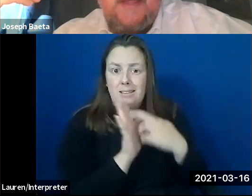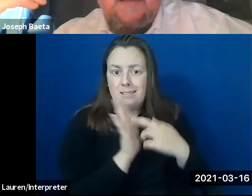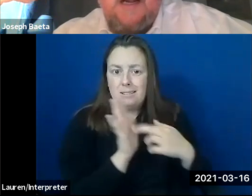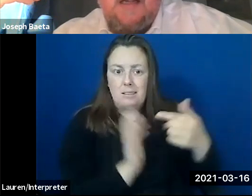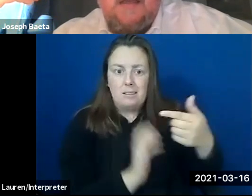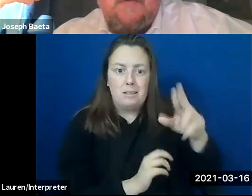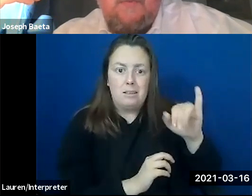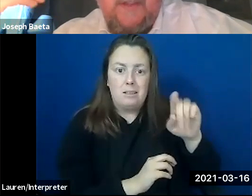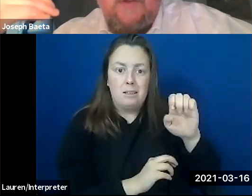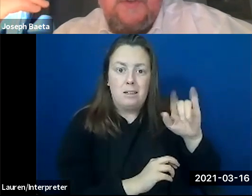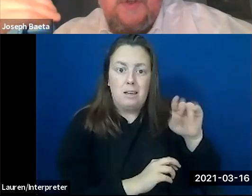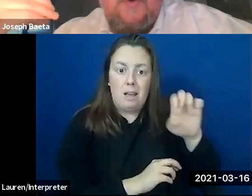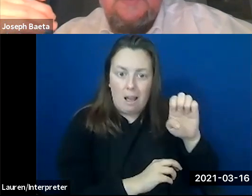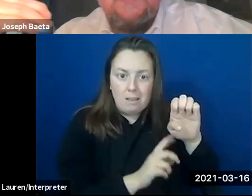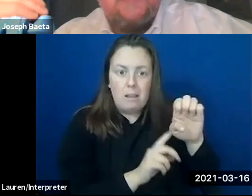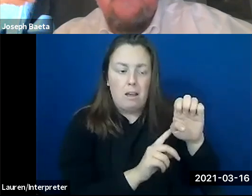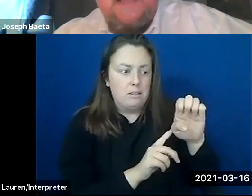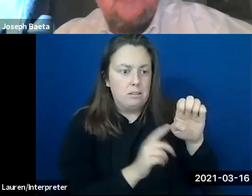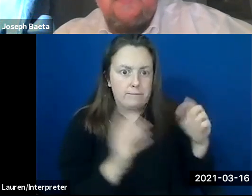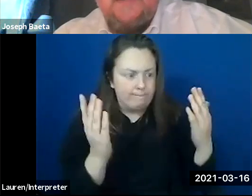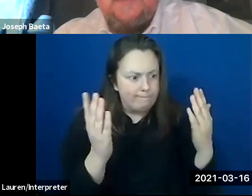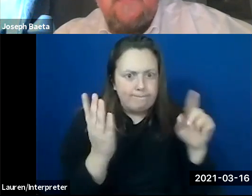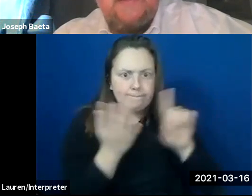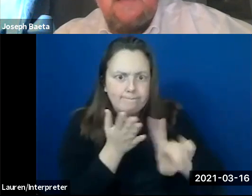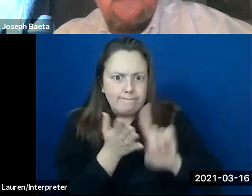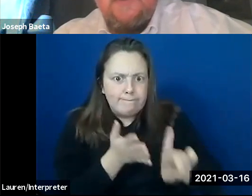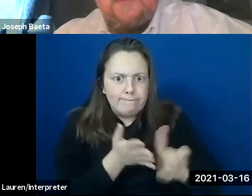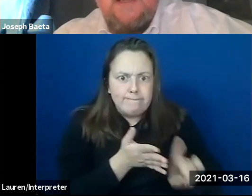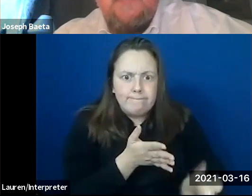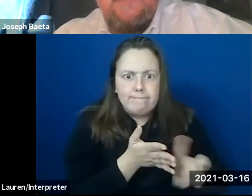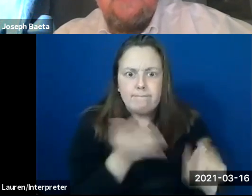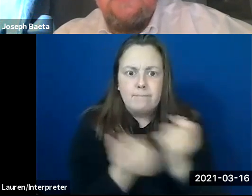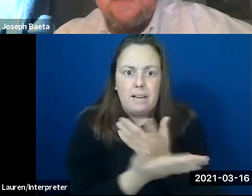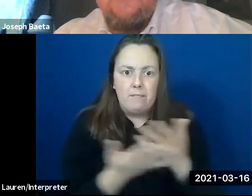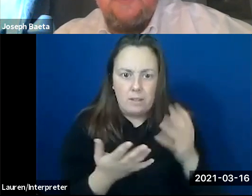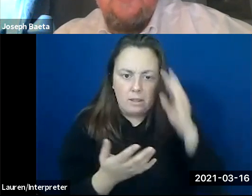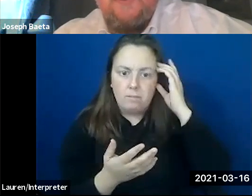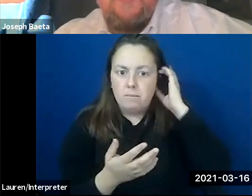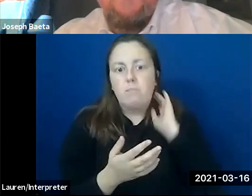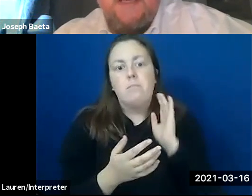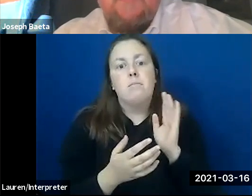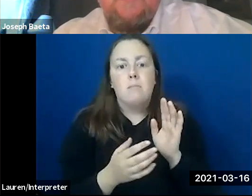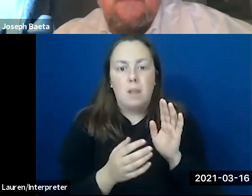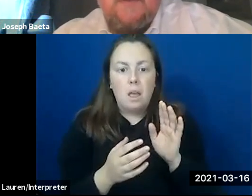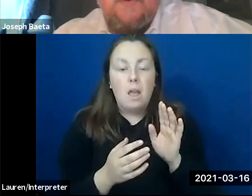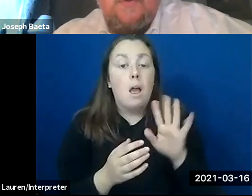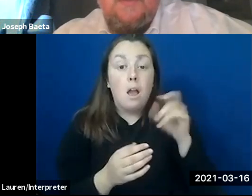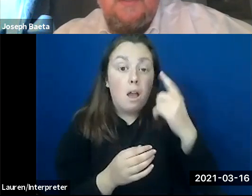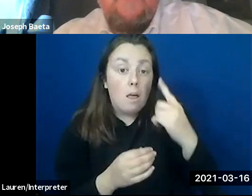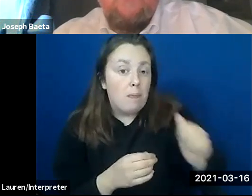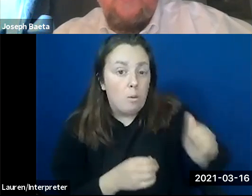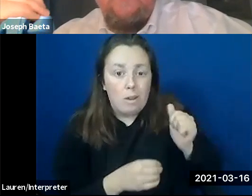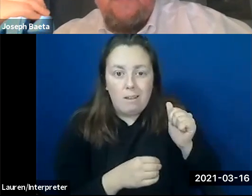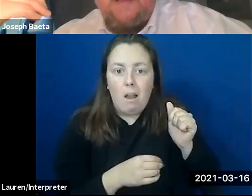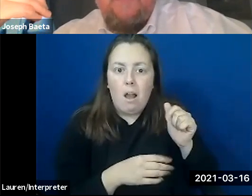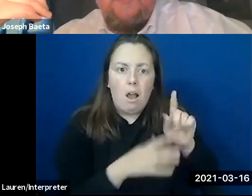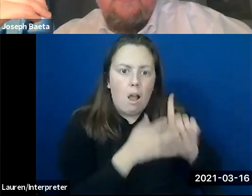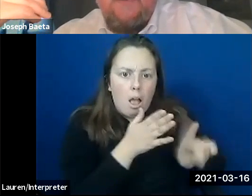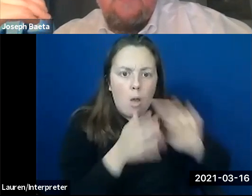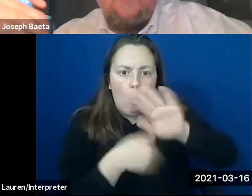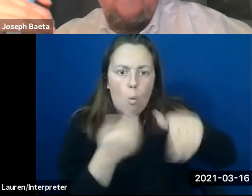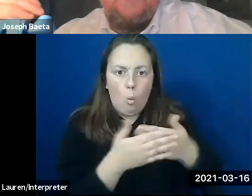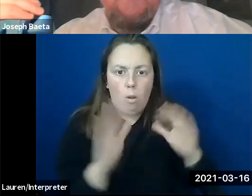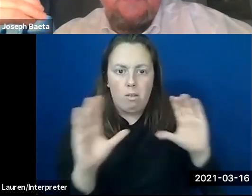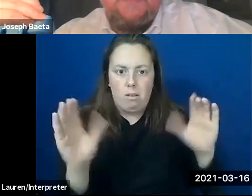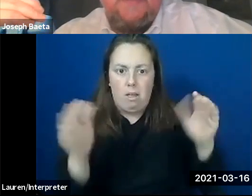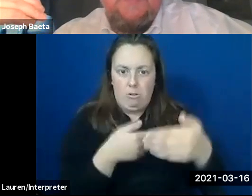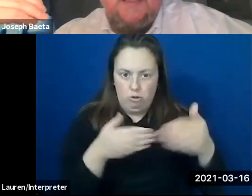Joseph Baeta: That within those schools it's not every classroom that's done that's not the industry standard the industry standard is to choose areas of the school that we that have an issue about or in this particular case.